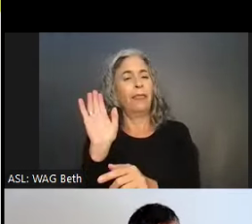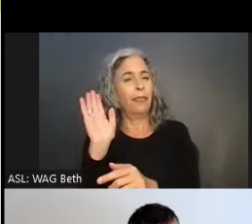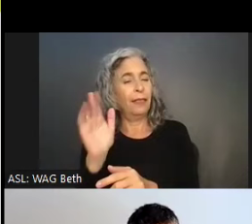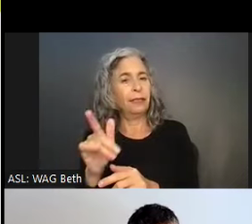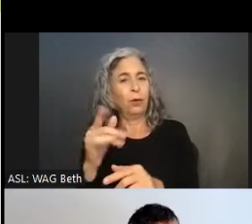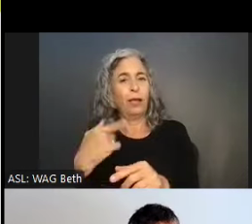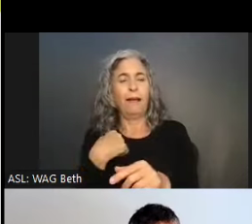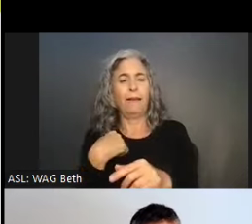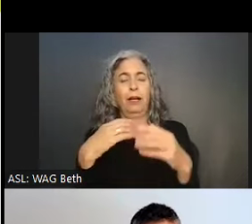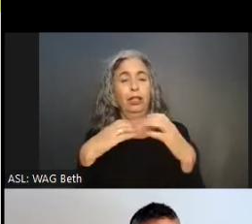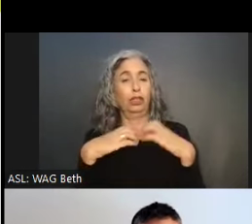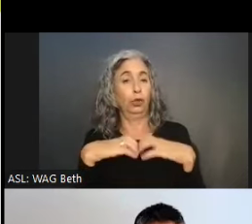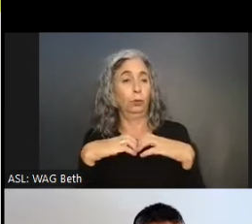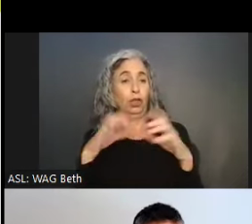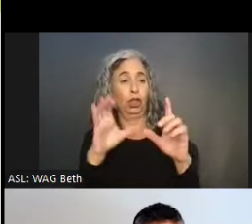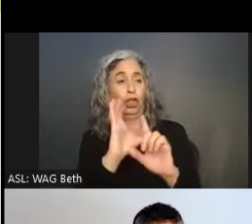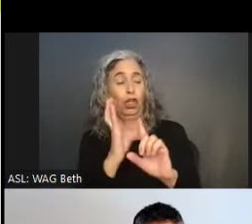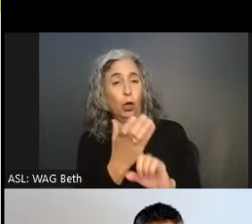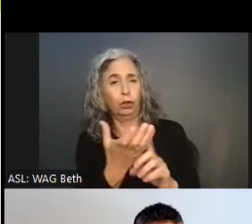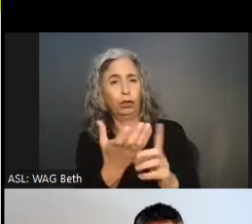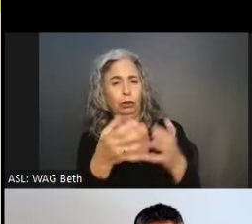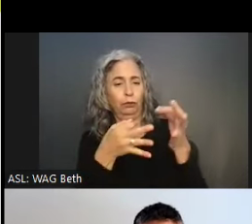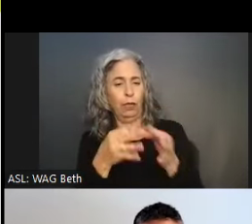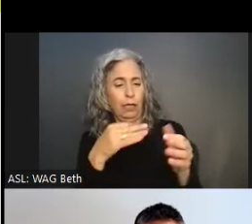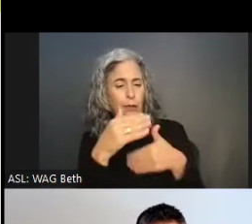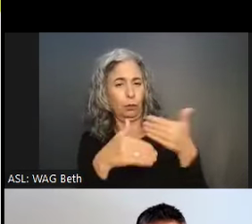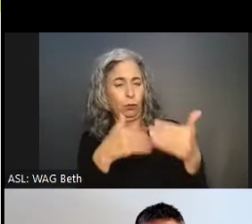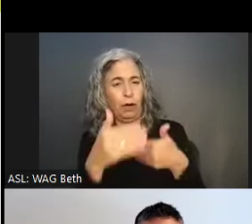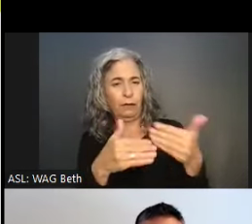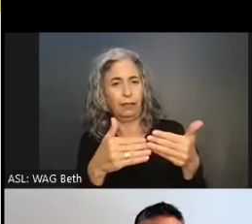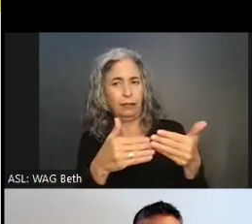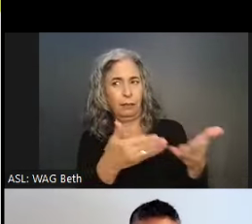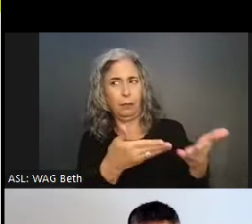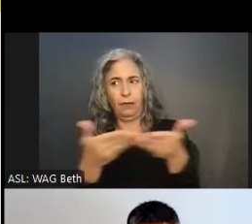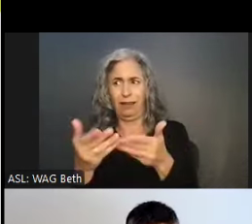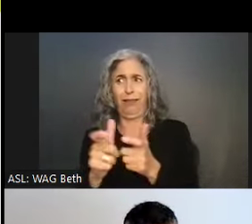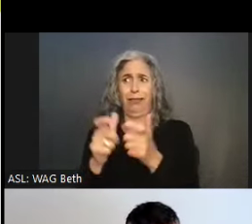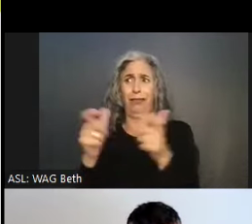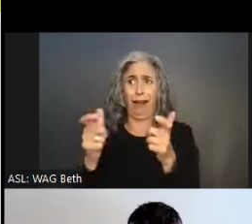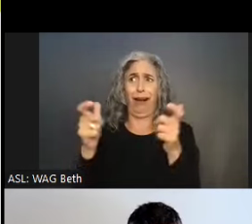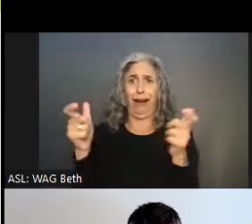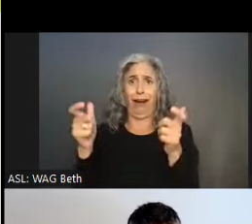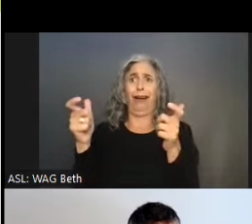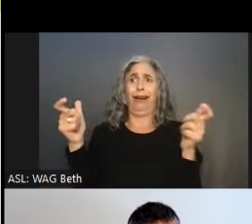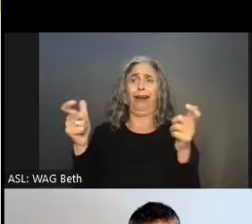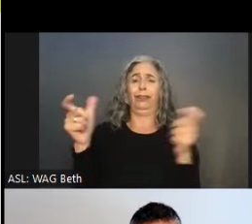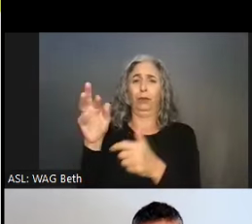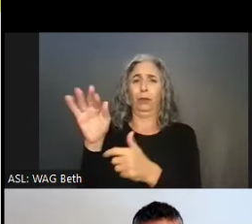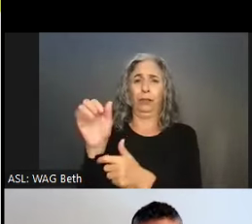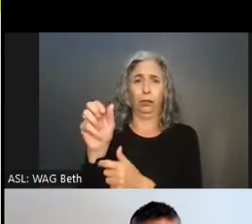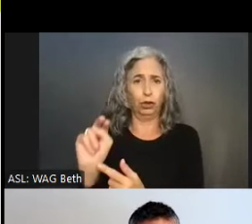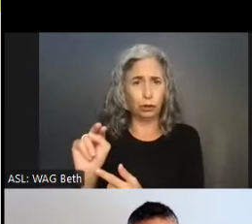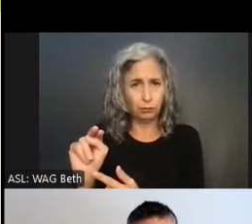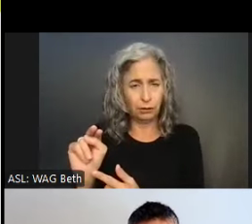culture which defines progress as providing you with larger and larger resolutions. HD, ultra HD,